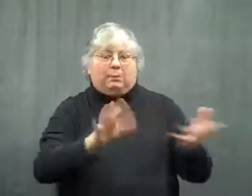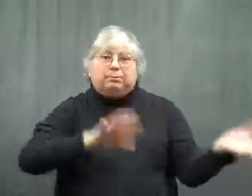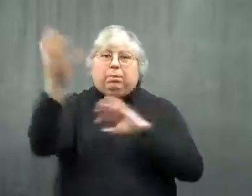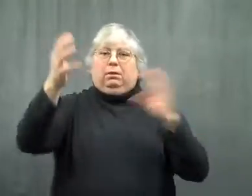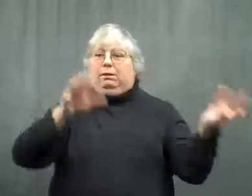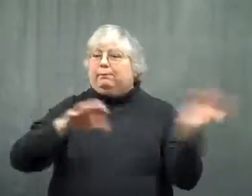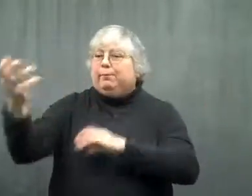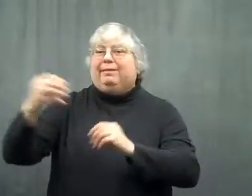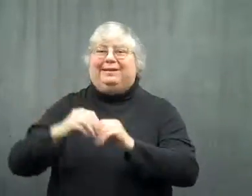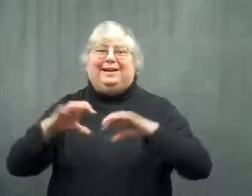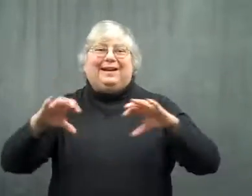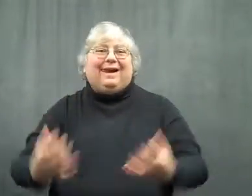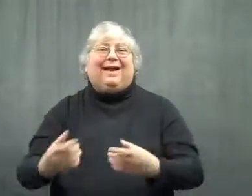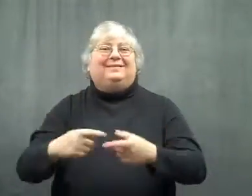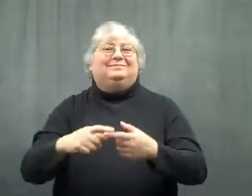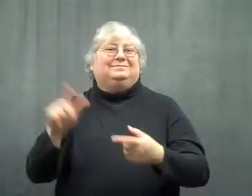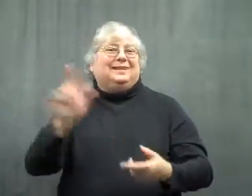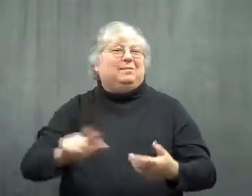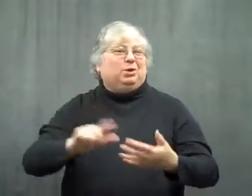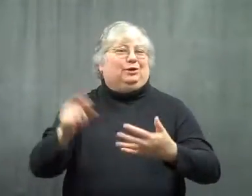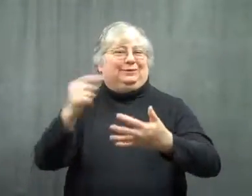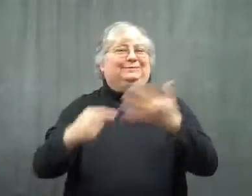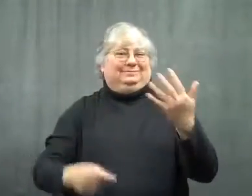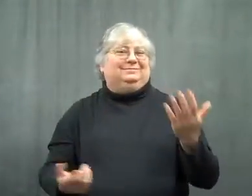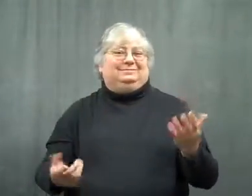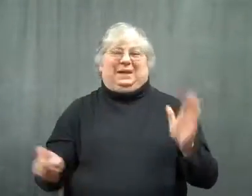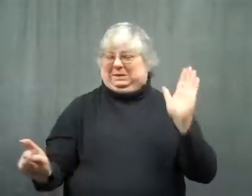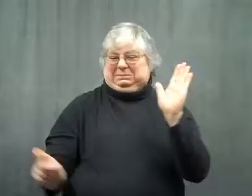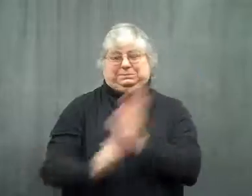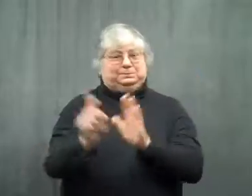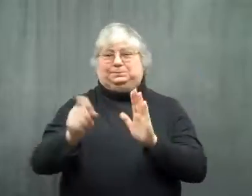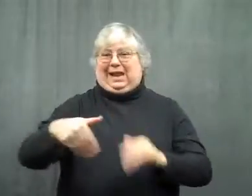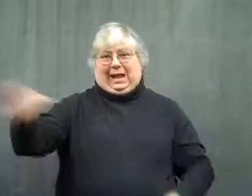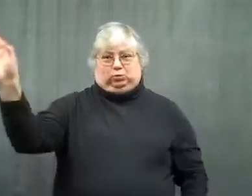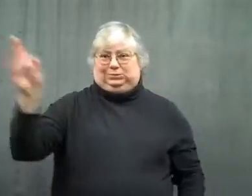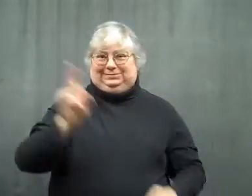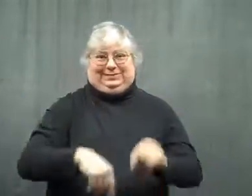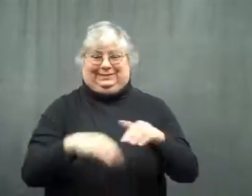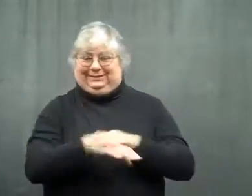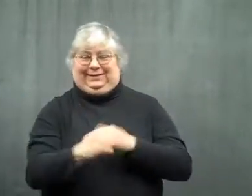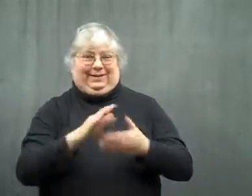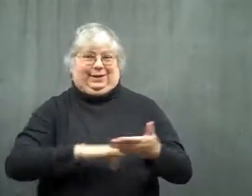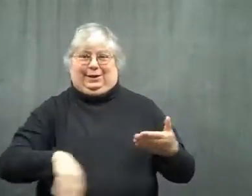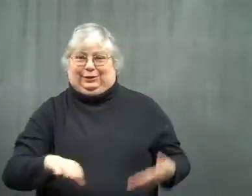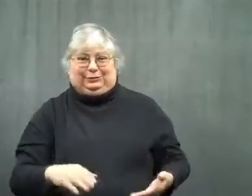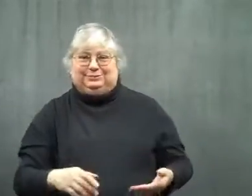for disrupting classrooms and the library. He was banned from the college.